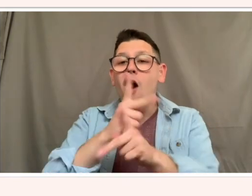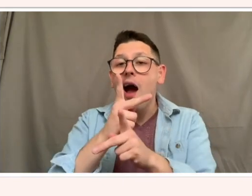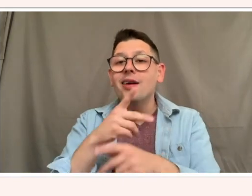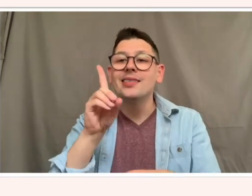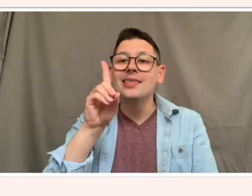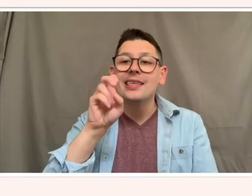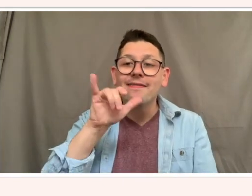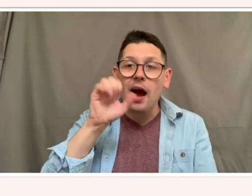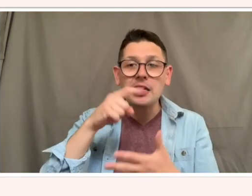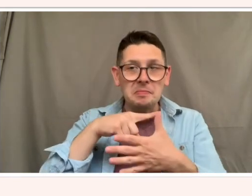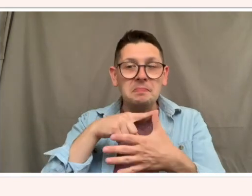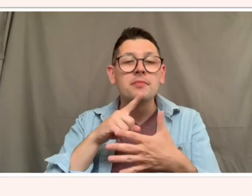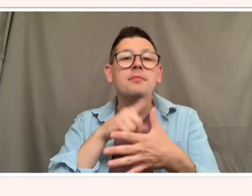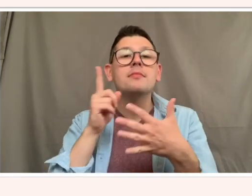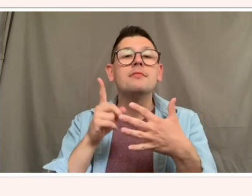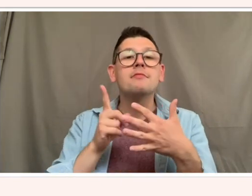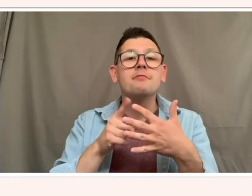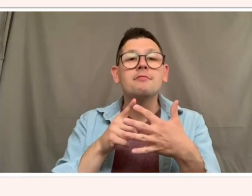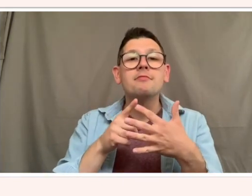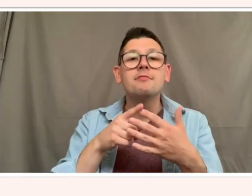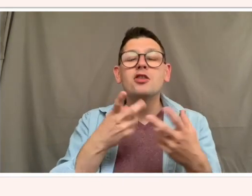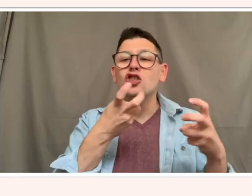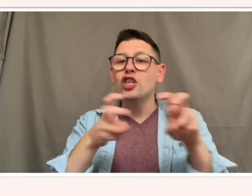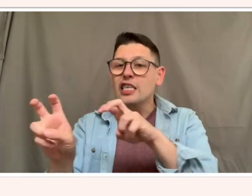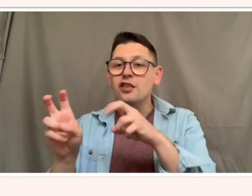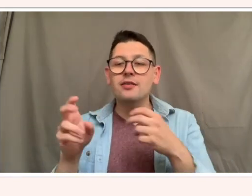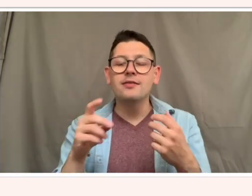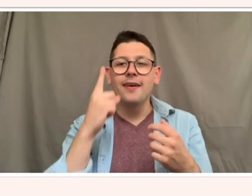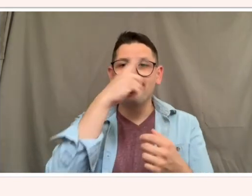We've received new Apple products and devices.